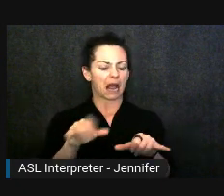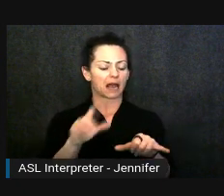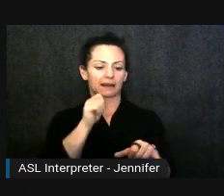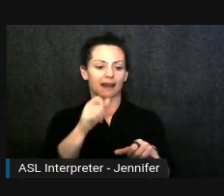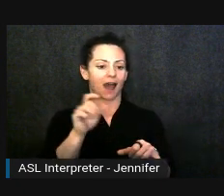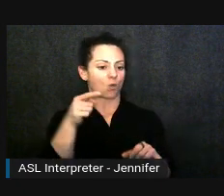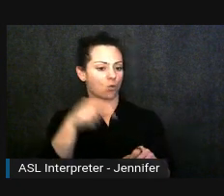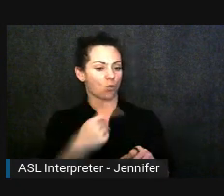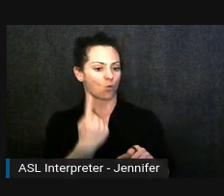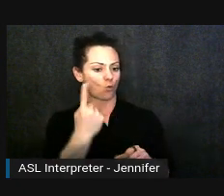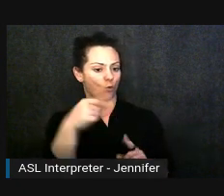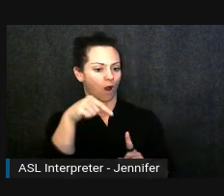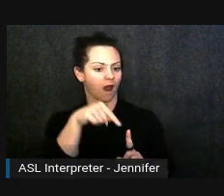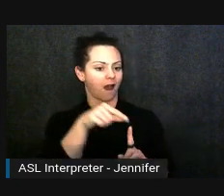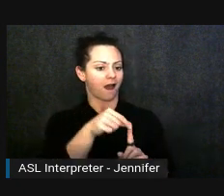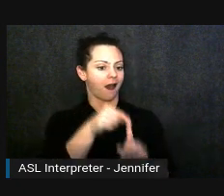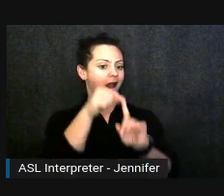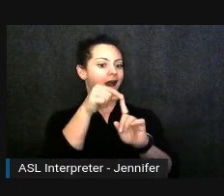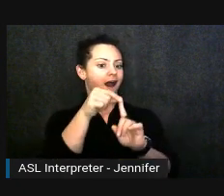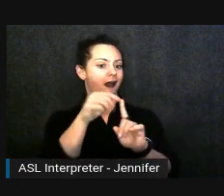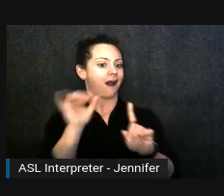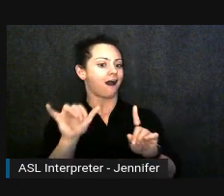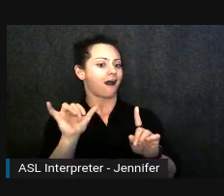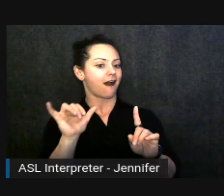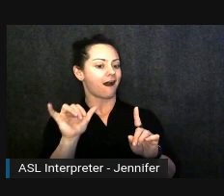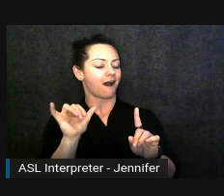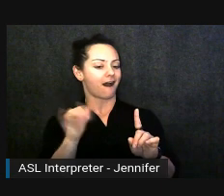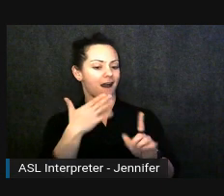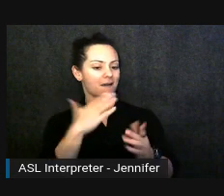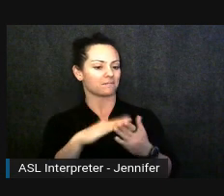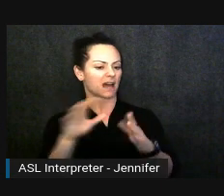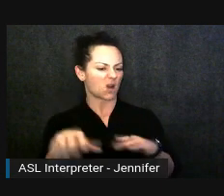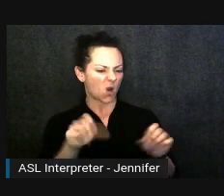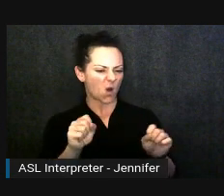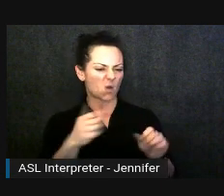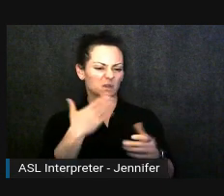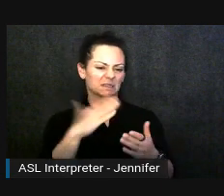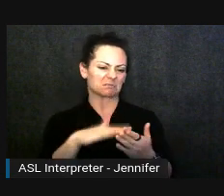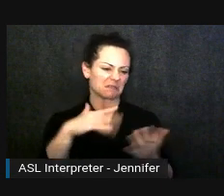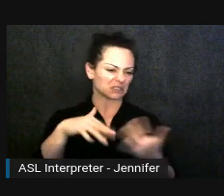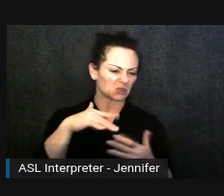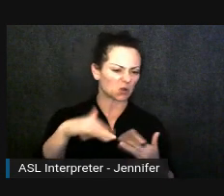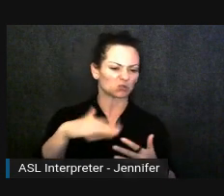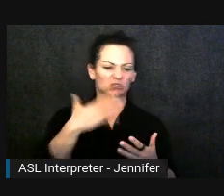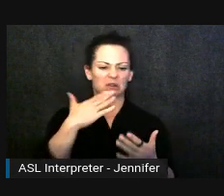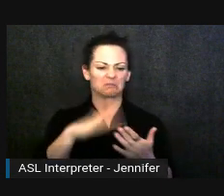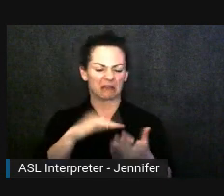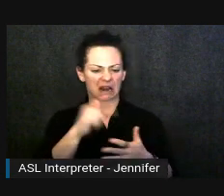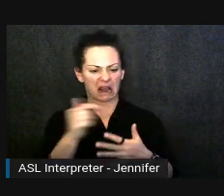We don't need bad sass, bad hosting, bad social from and accessibility perspective.